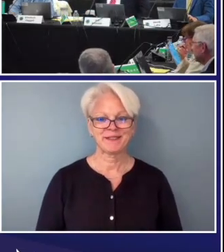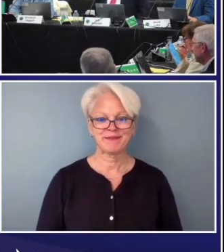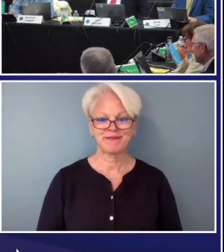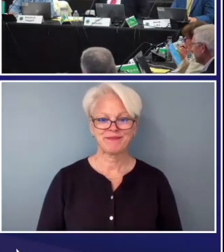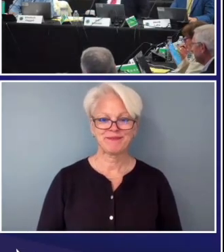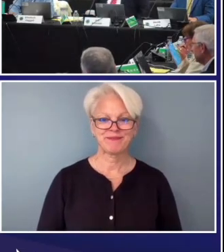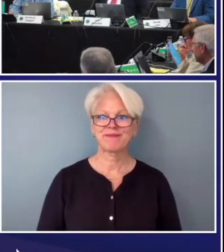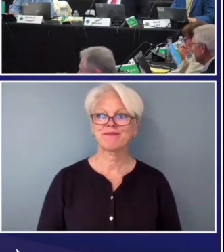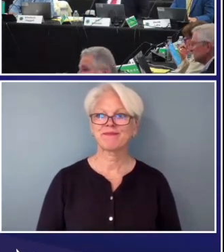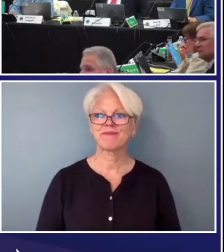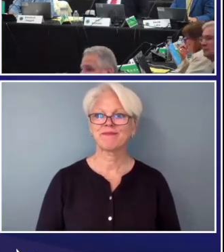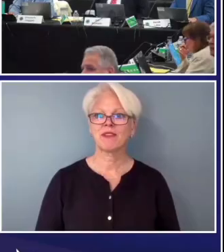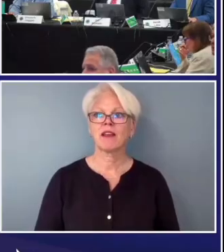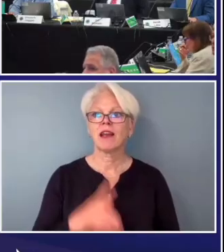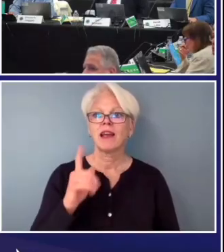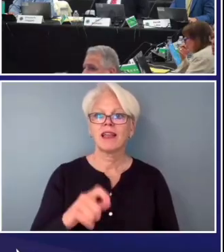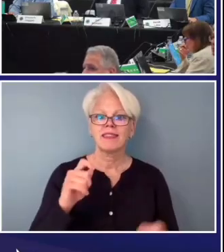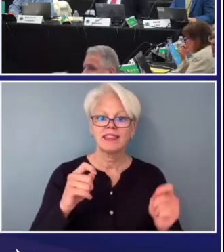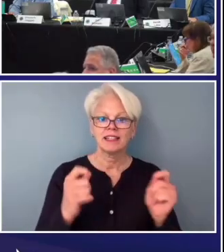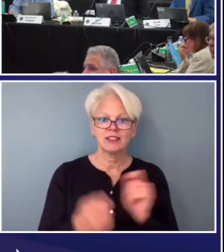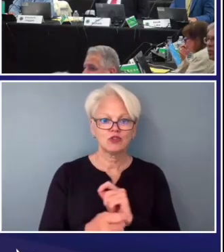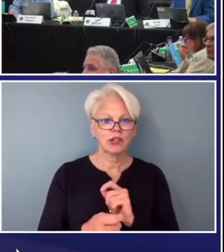This change was made based off of discussion. Here?